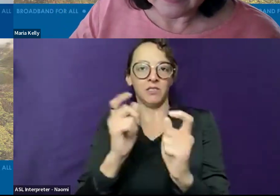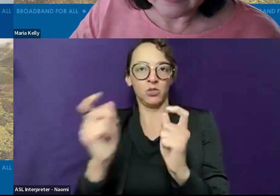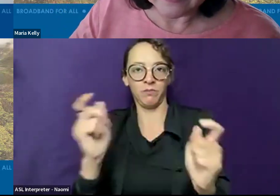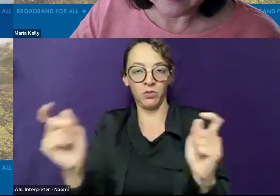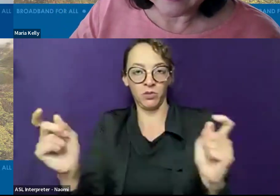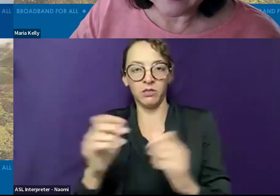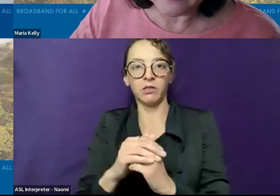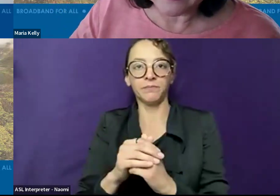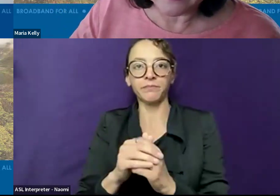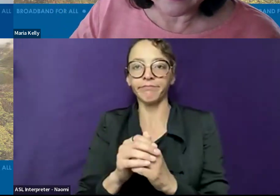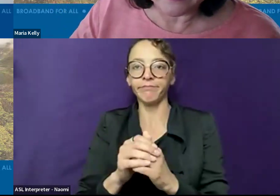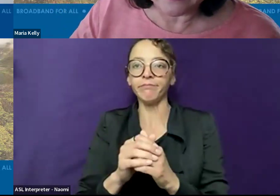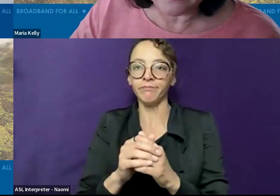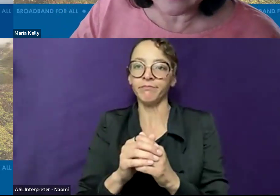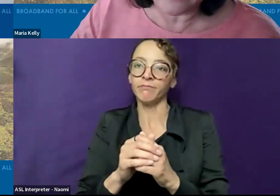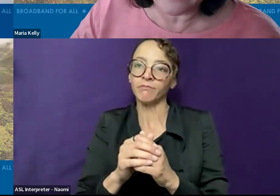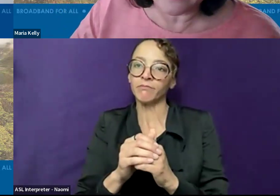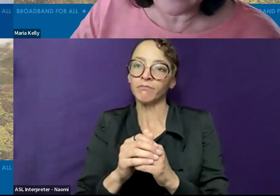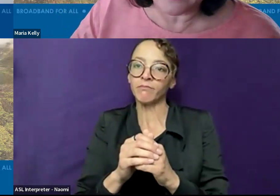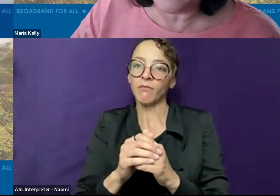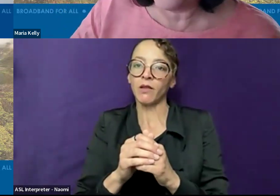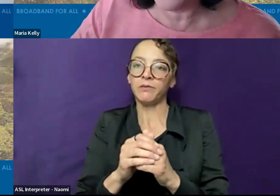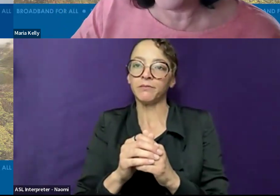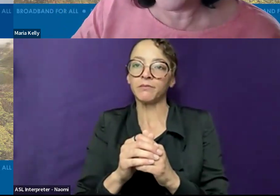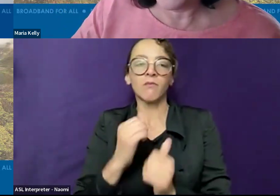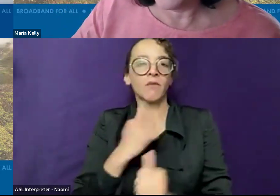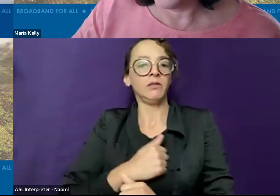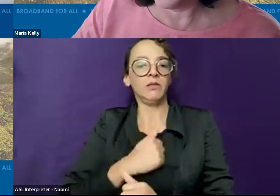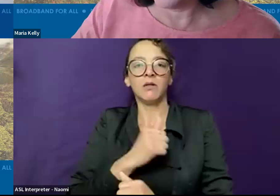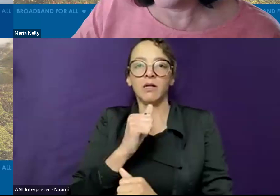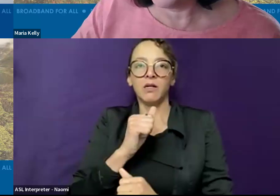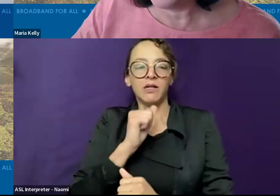Yeah, that I'm I'm sorry I don't really understand that question.